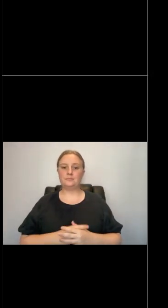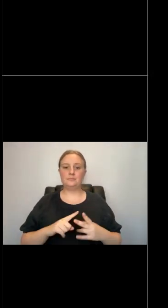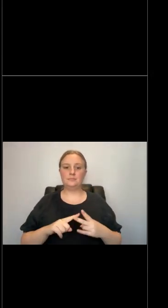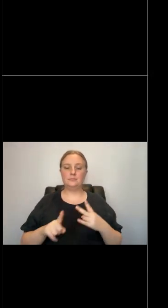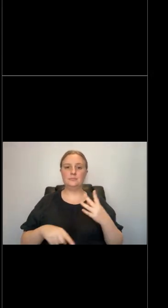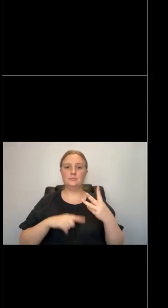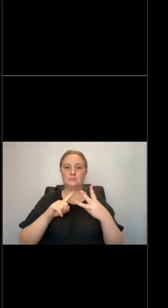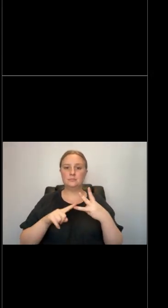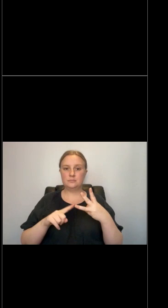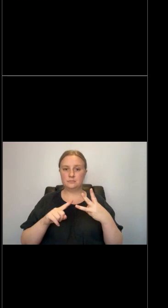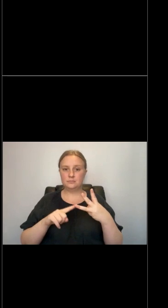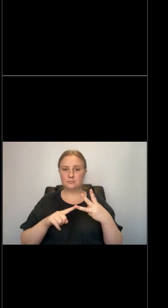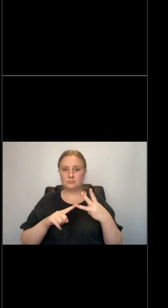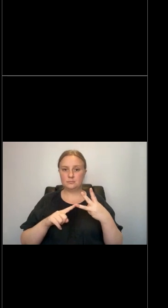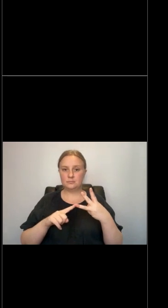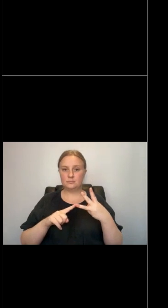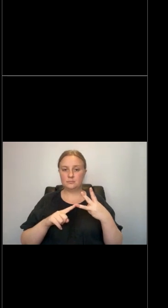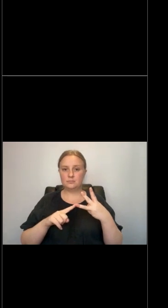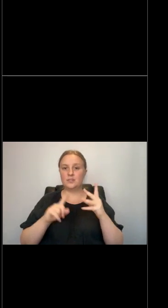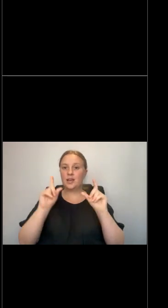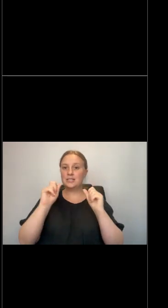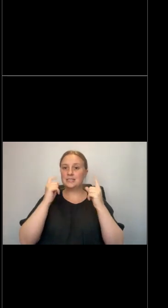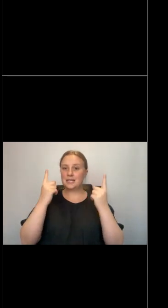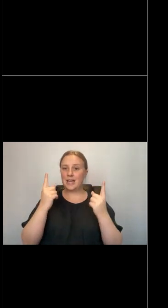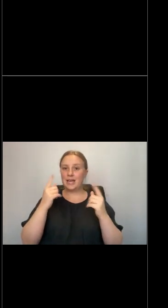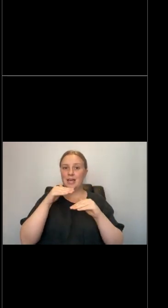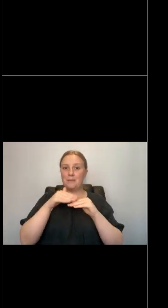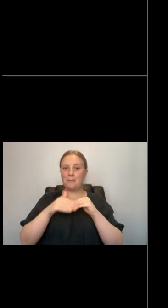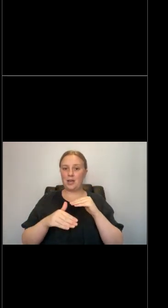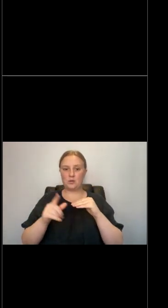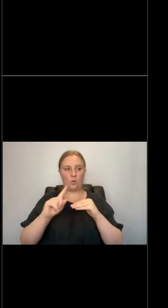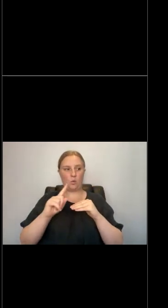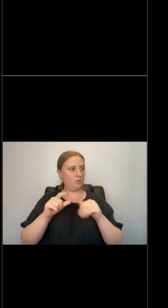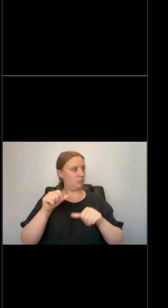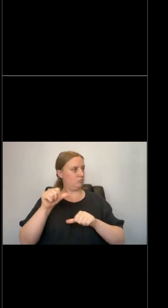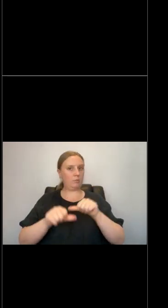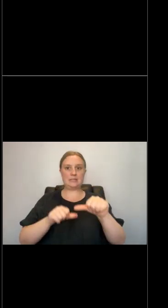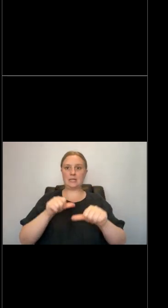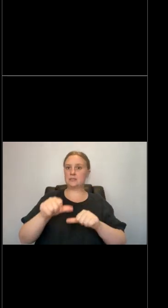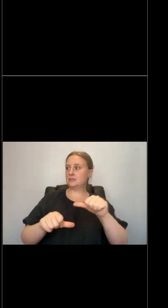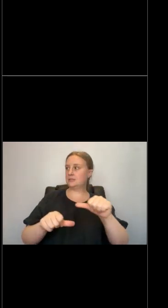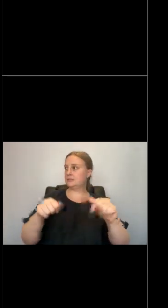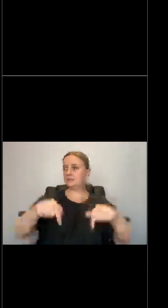Three An understanding of the nature of the proceedings in a general sense.